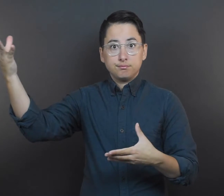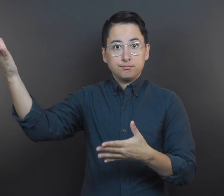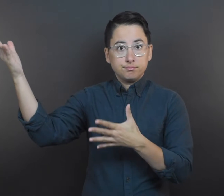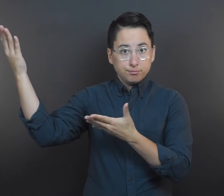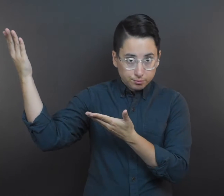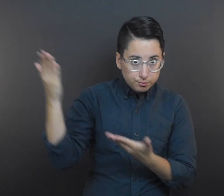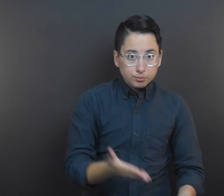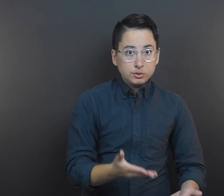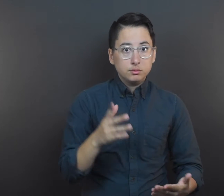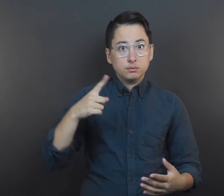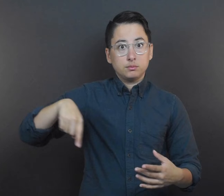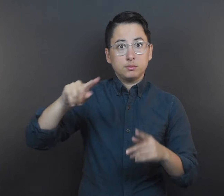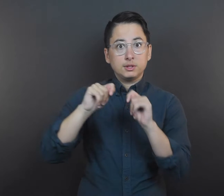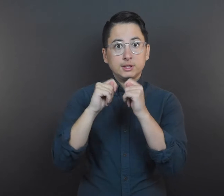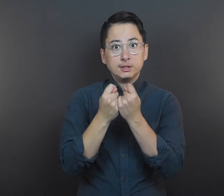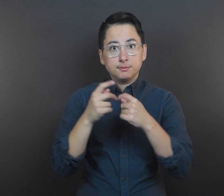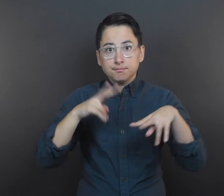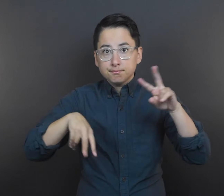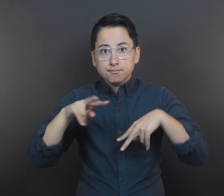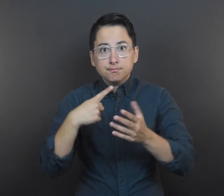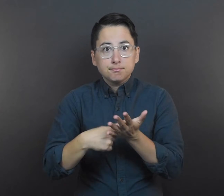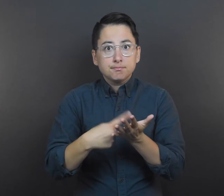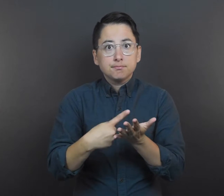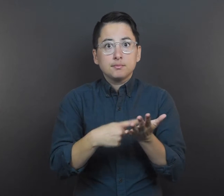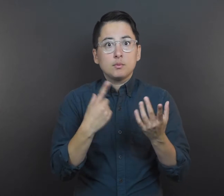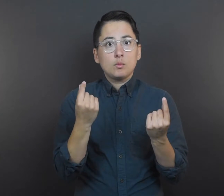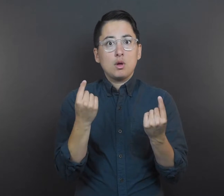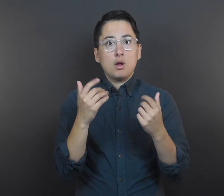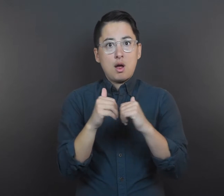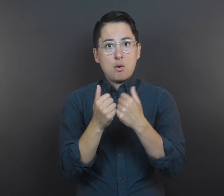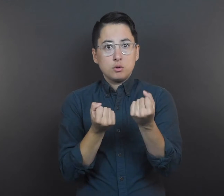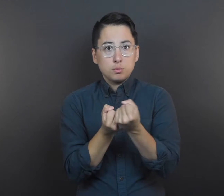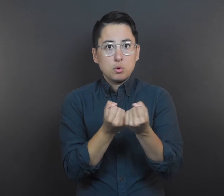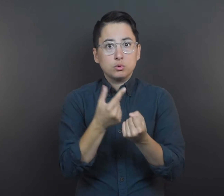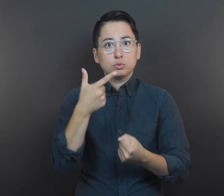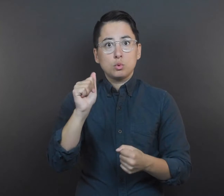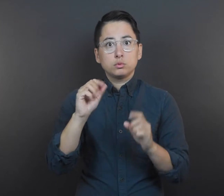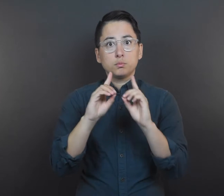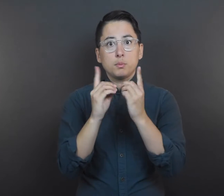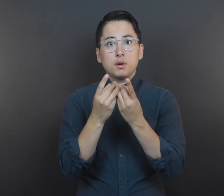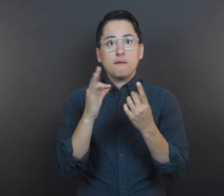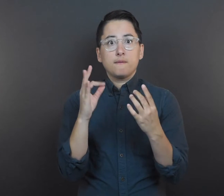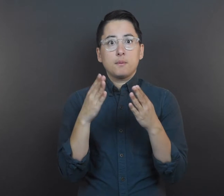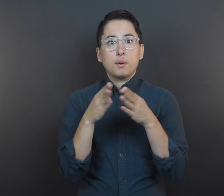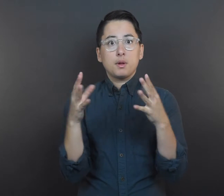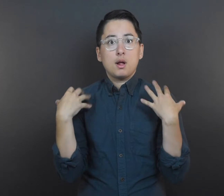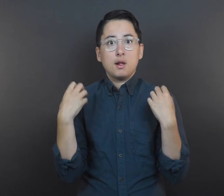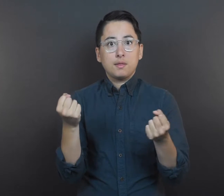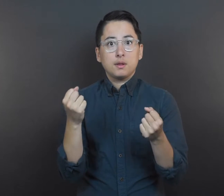of Public Health investigation into the animals’ infections.